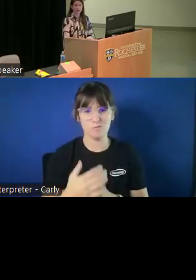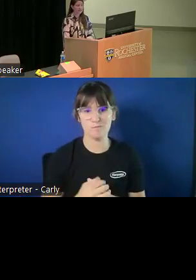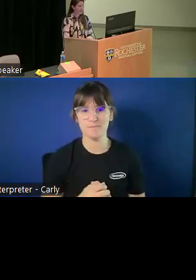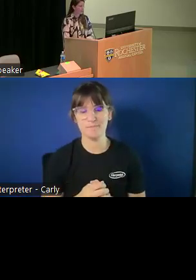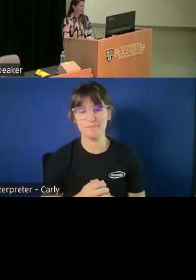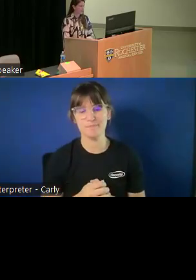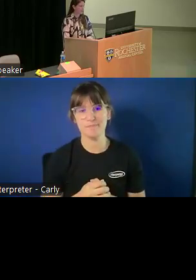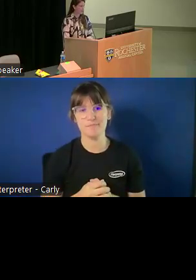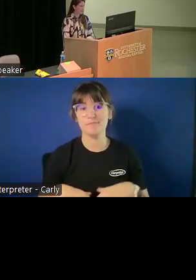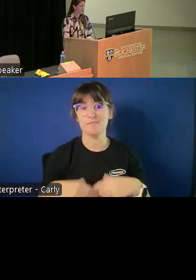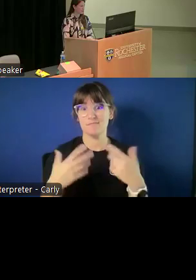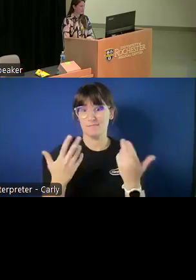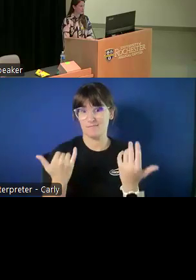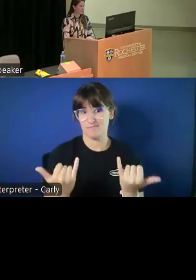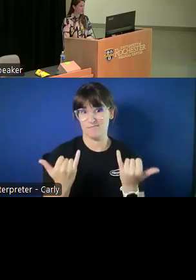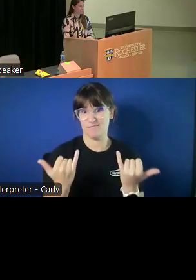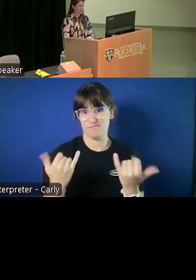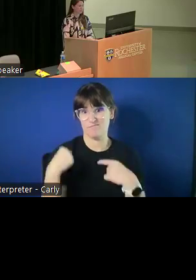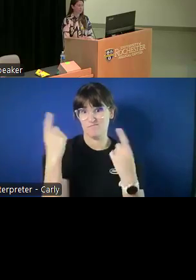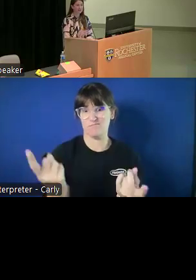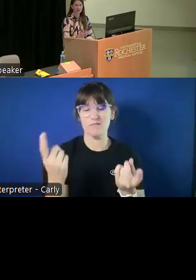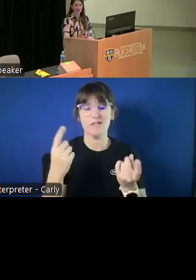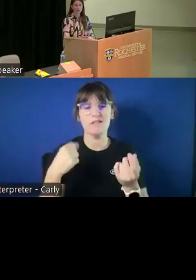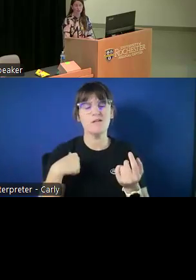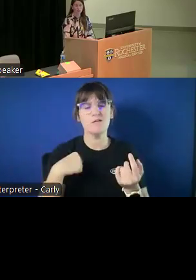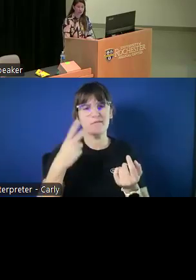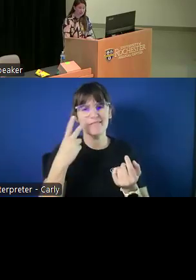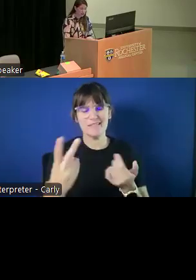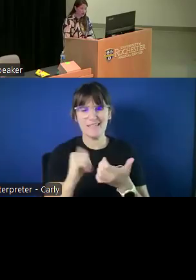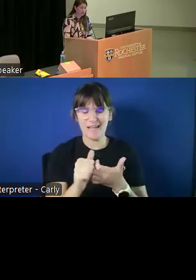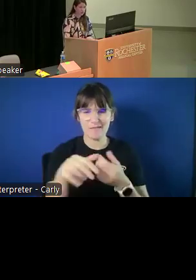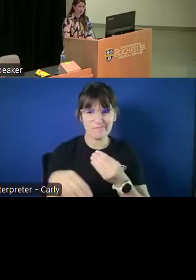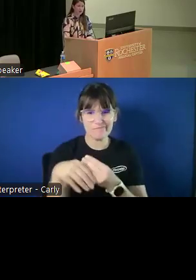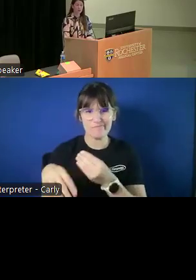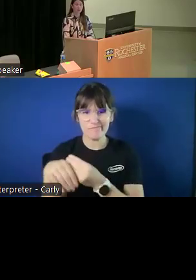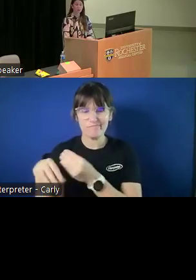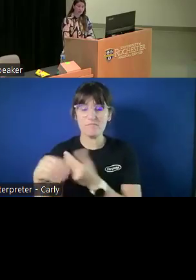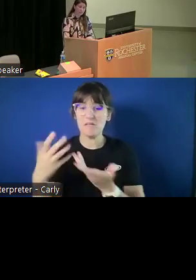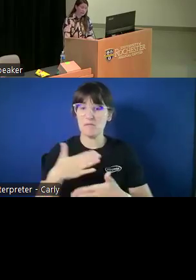uh to date we've uh looked into ways to build that in through appreciation efforts through community